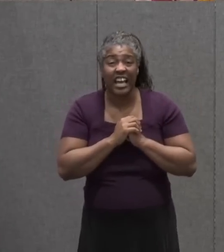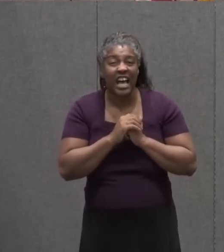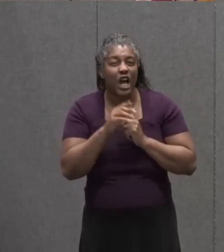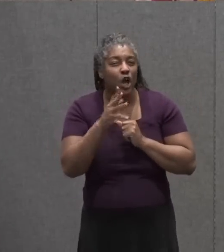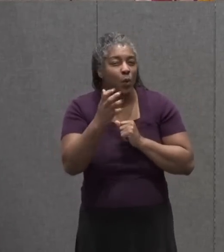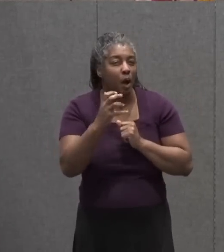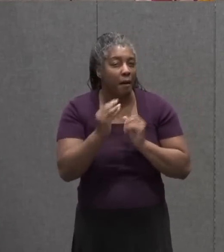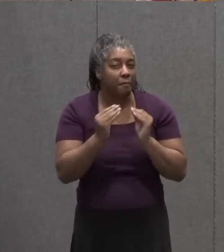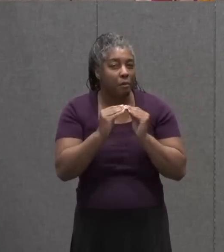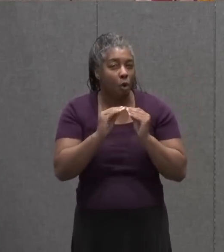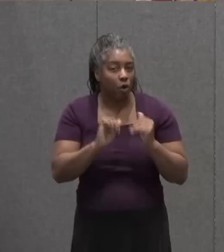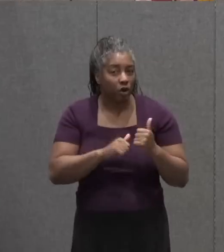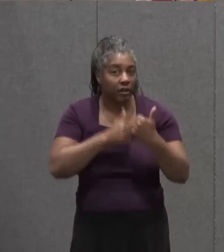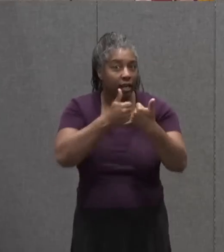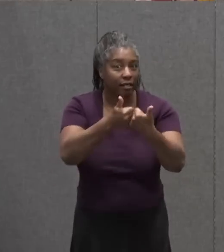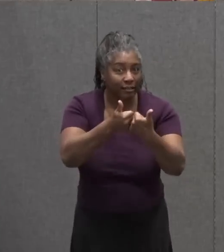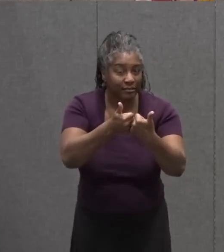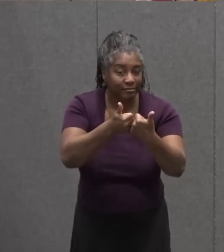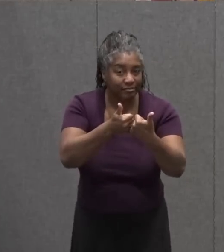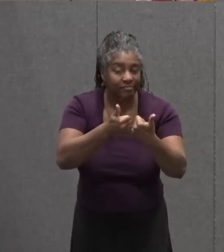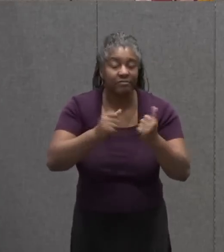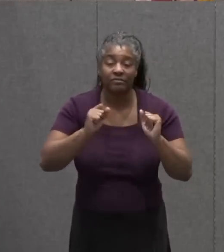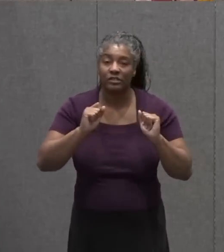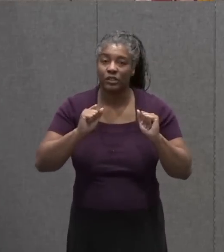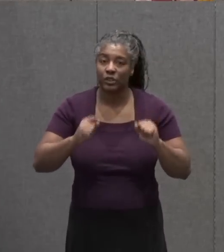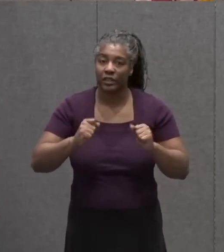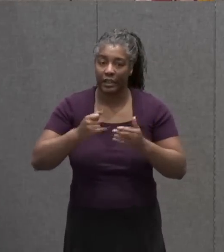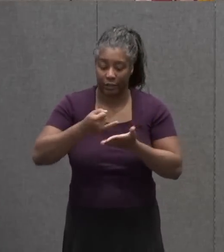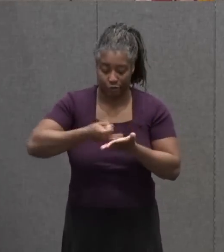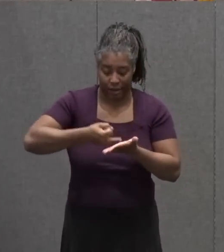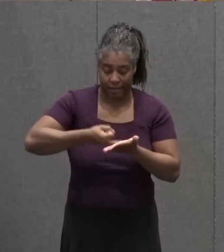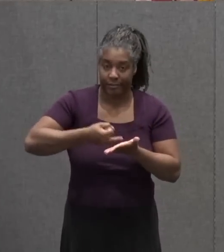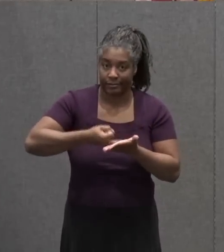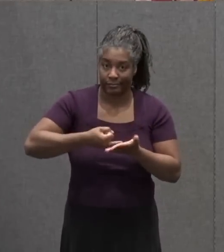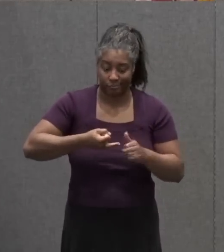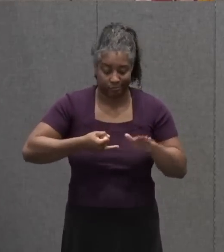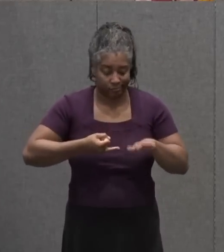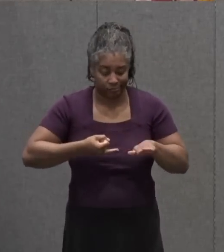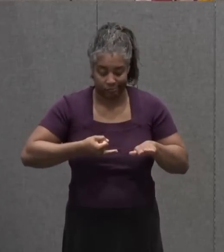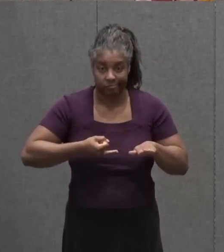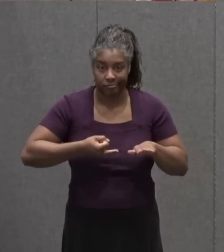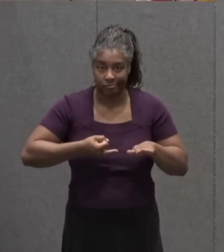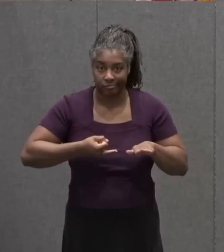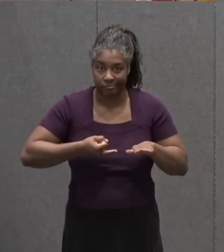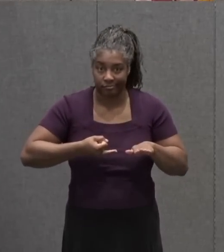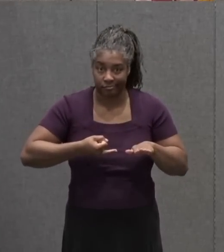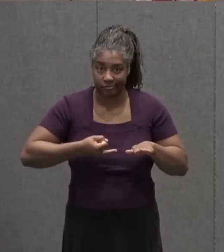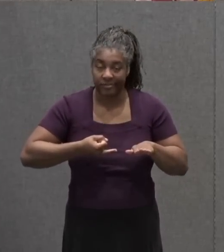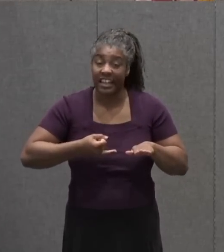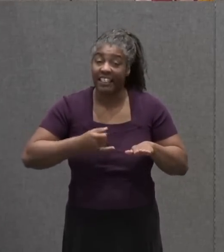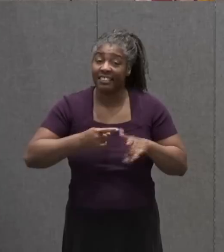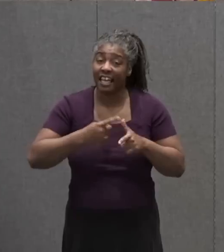and then covering them because then everything would be flat and when you pull things out,